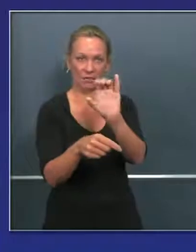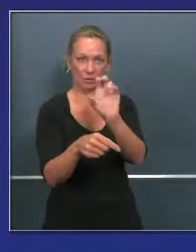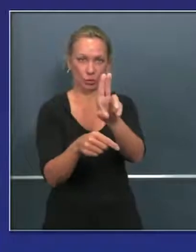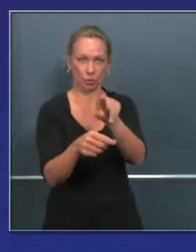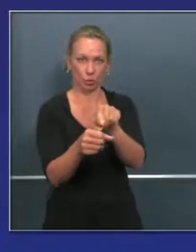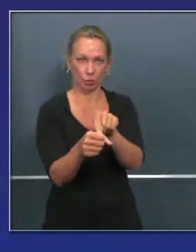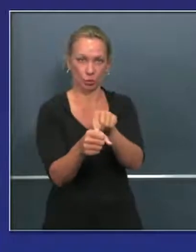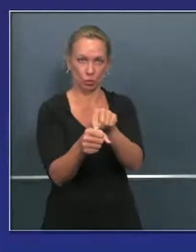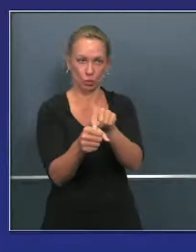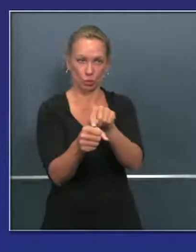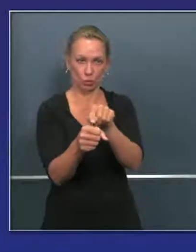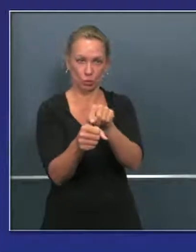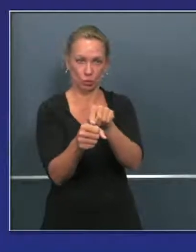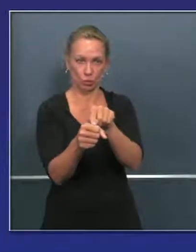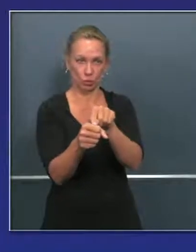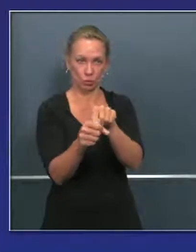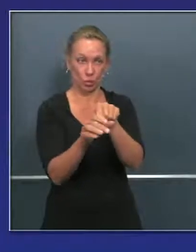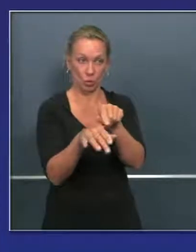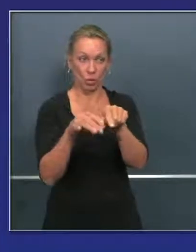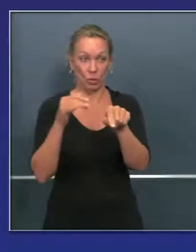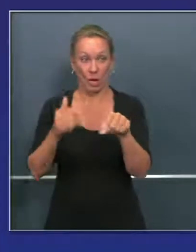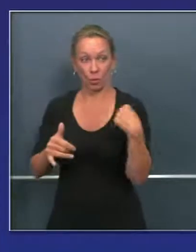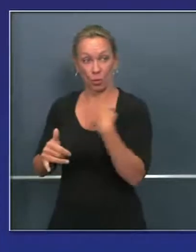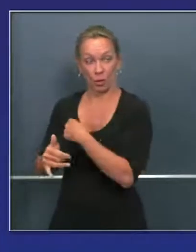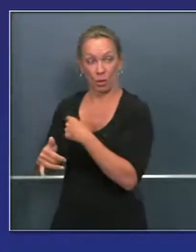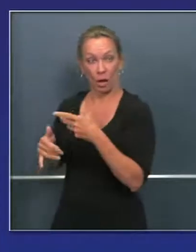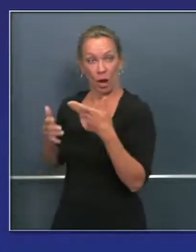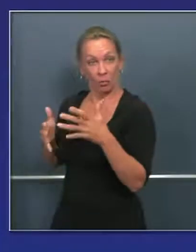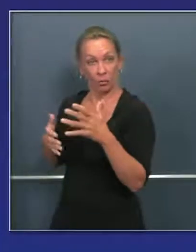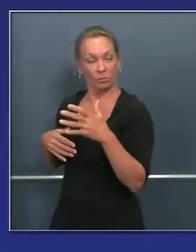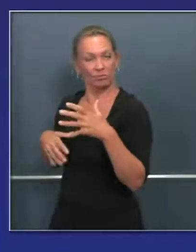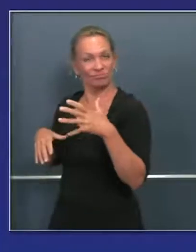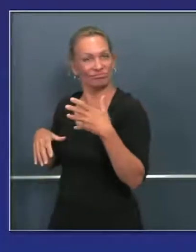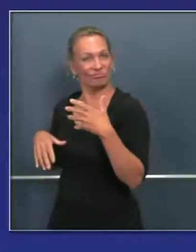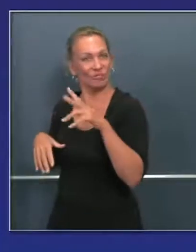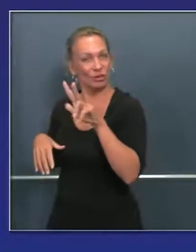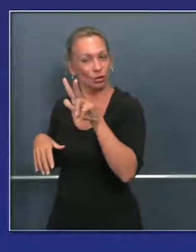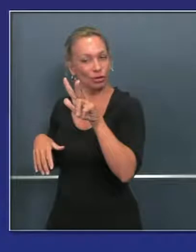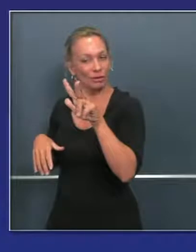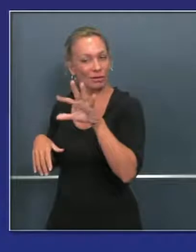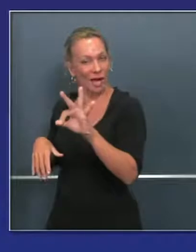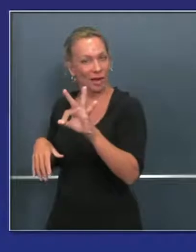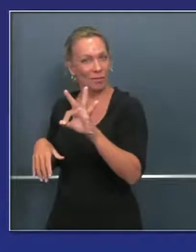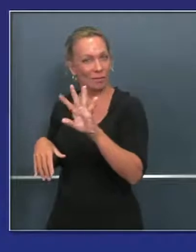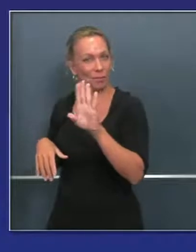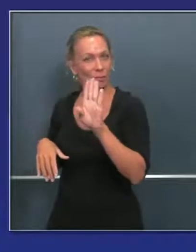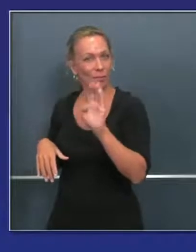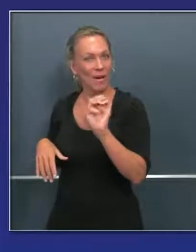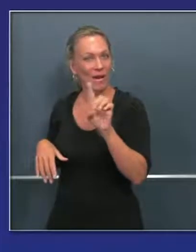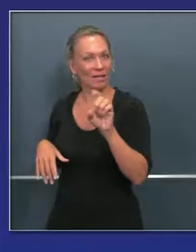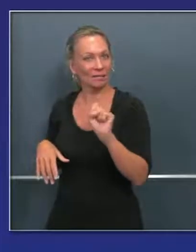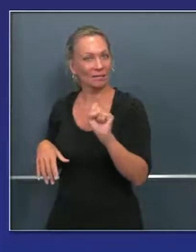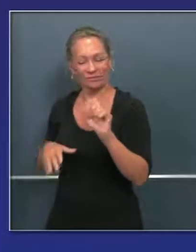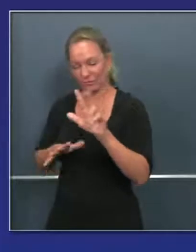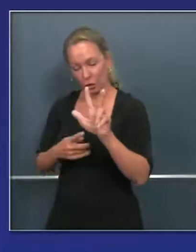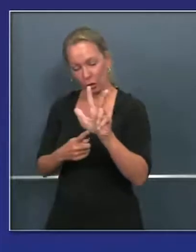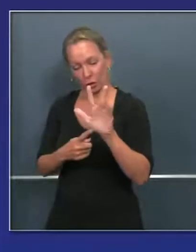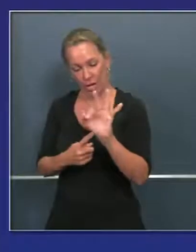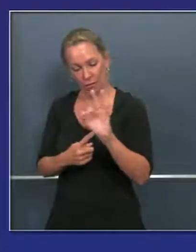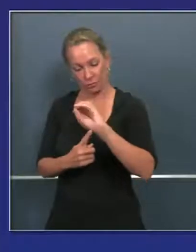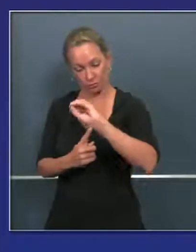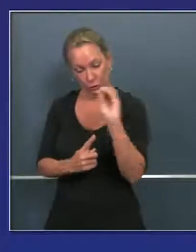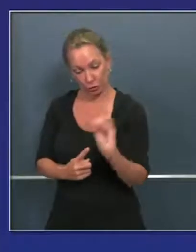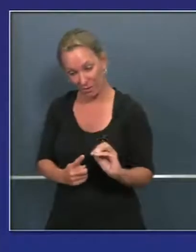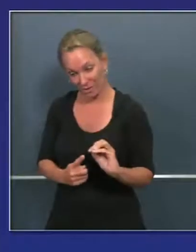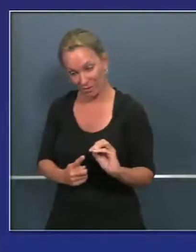absorbed because of kovat 19 positive patients so gives you a sense of the capacity we have in our